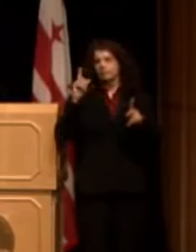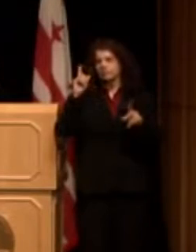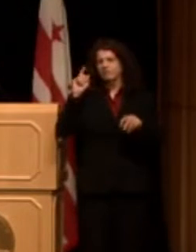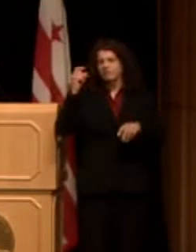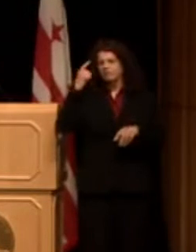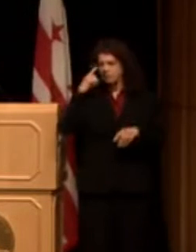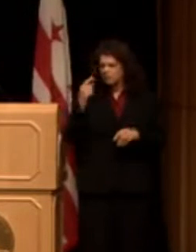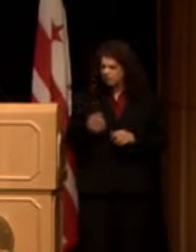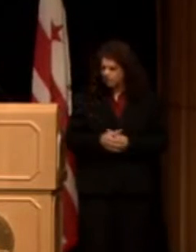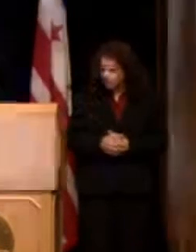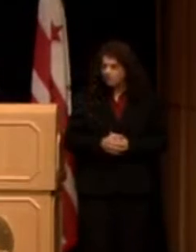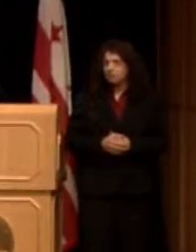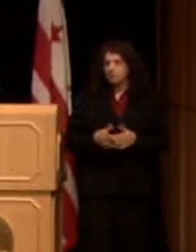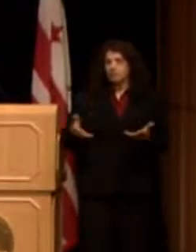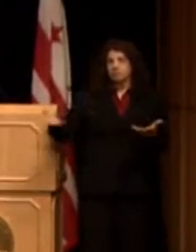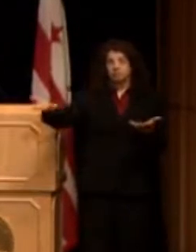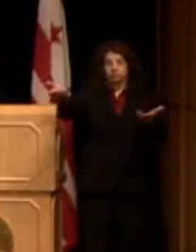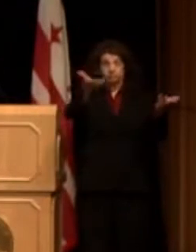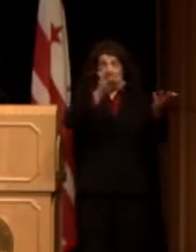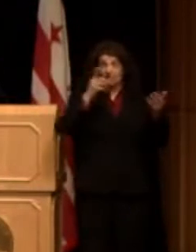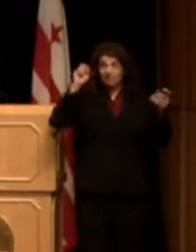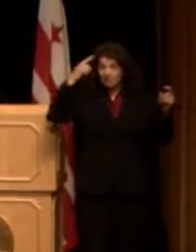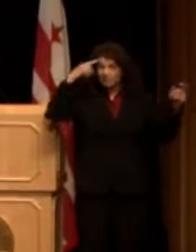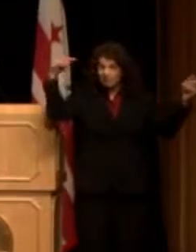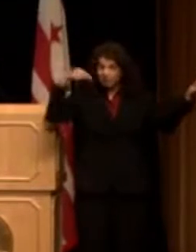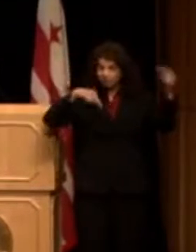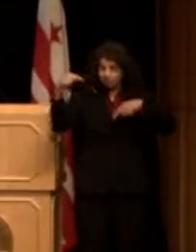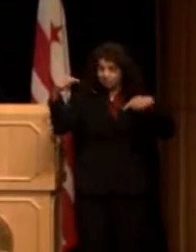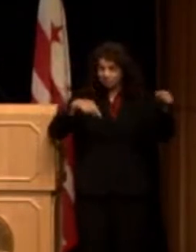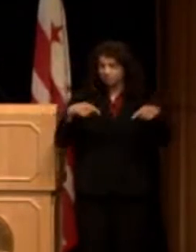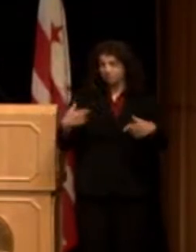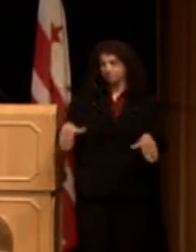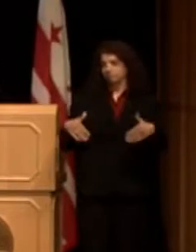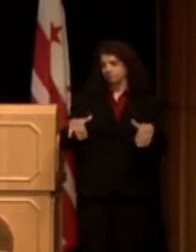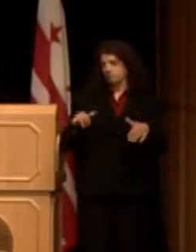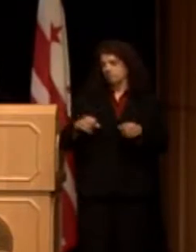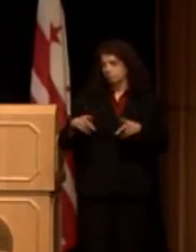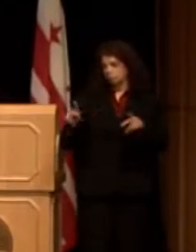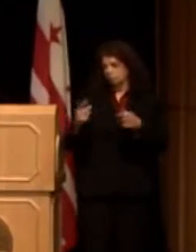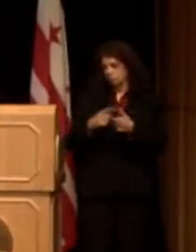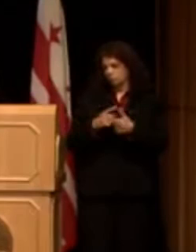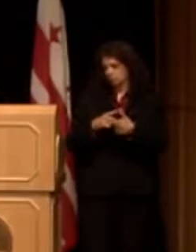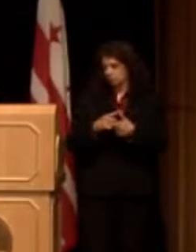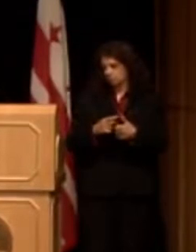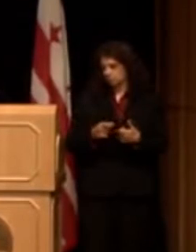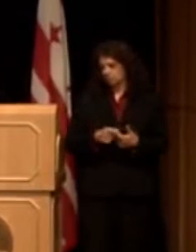THIS ROOM. THAT'S RESIDENTS OF THE DISTRICT OF COLUMBIA AS A RELATES TO JOBS, THAT'S SMALL BUSINESSES,